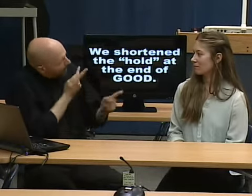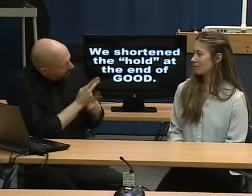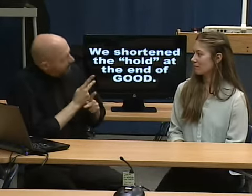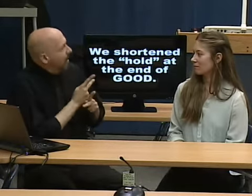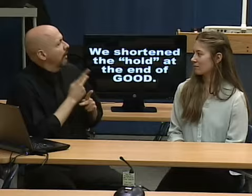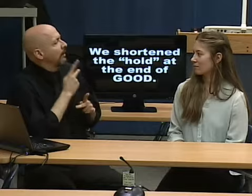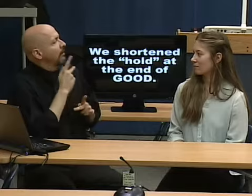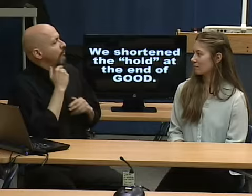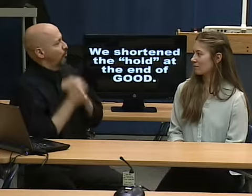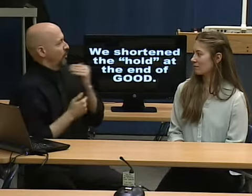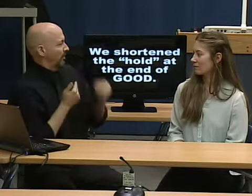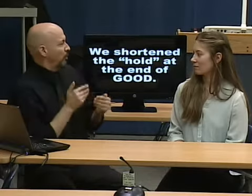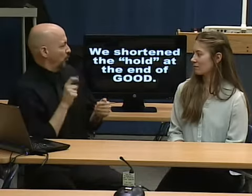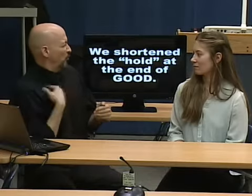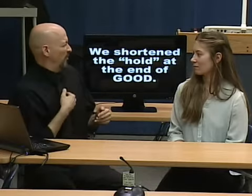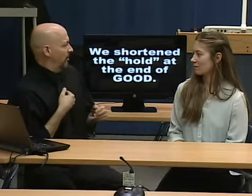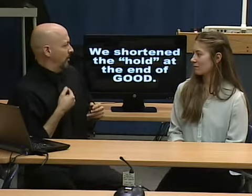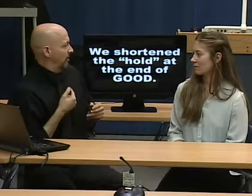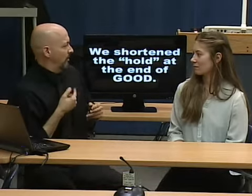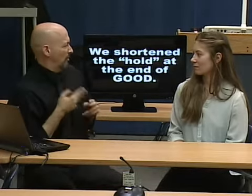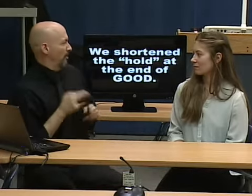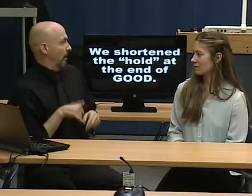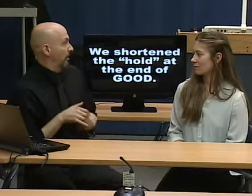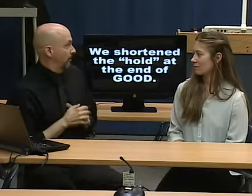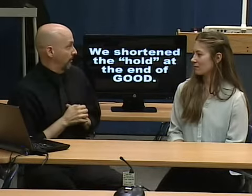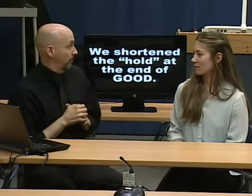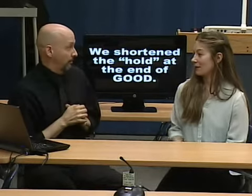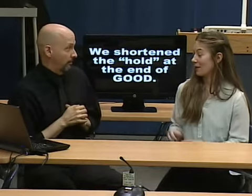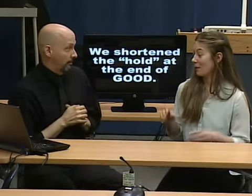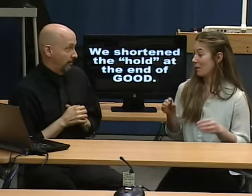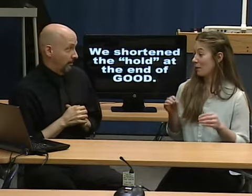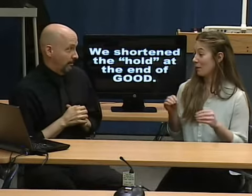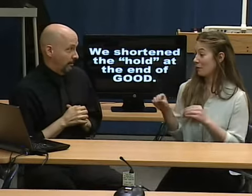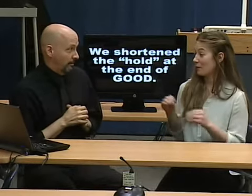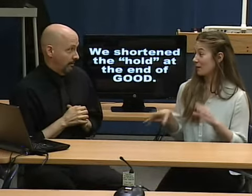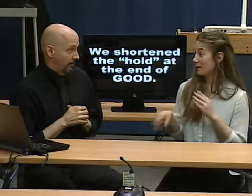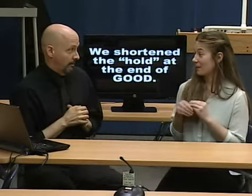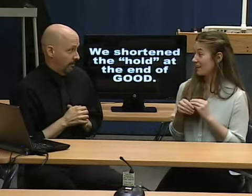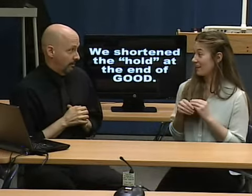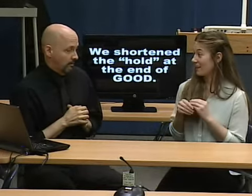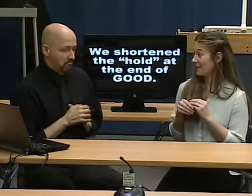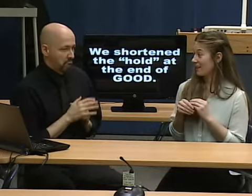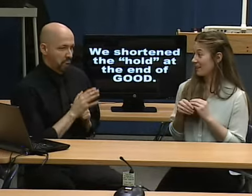What kind of process do we call that? Movement Epenthesis?